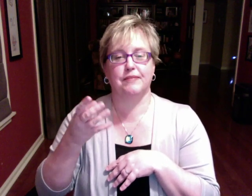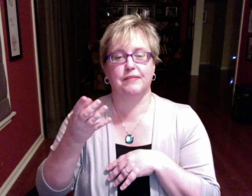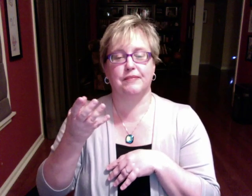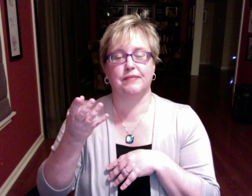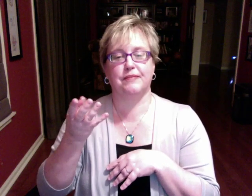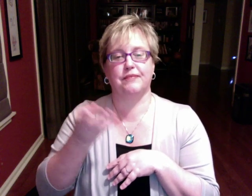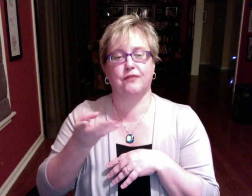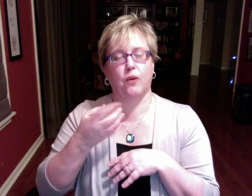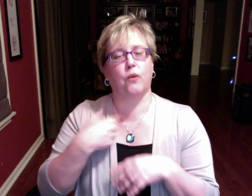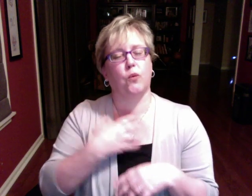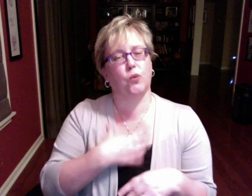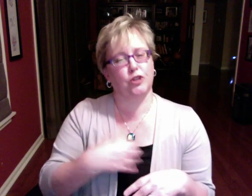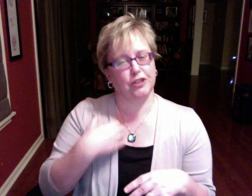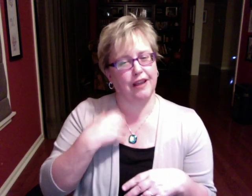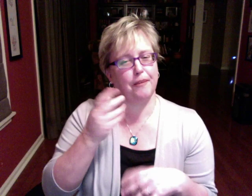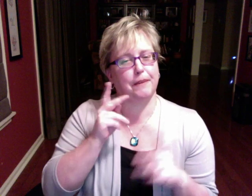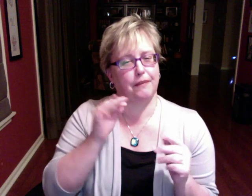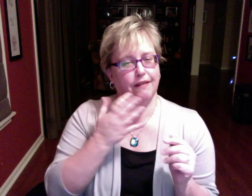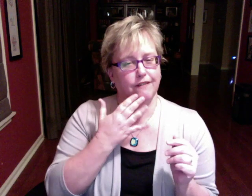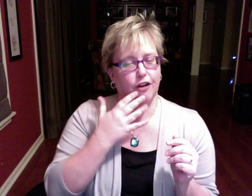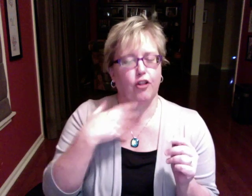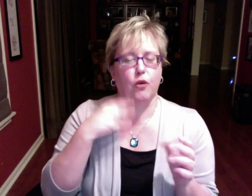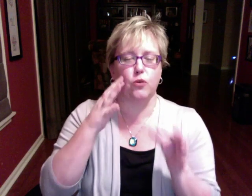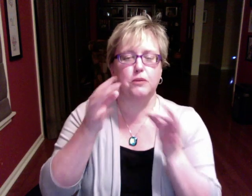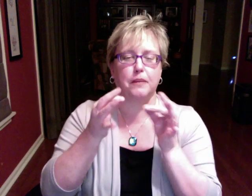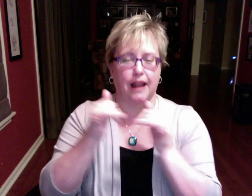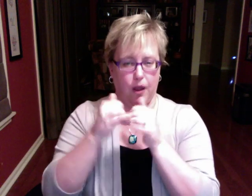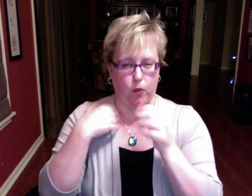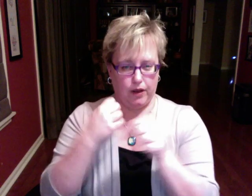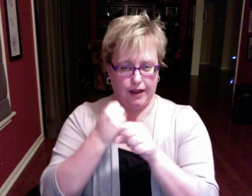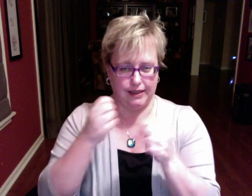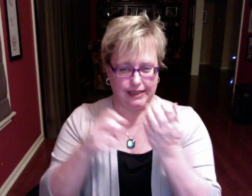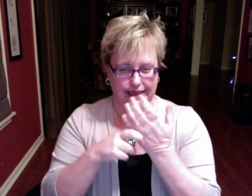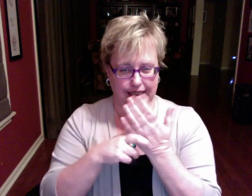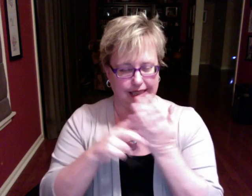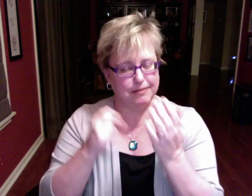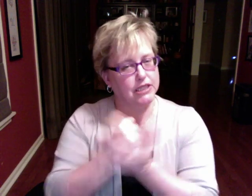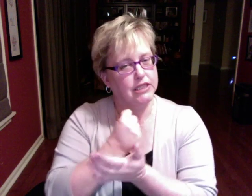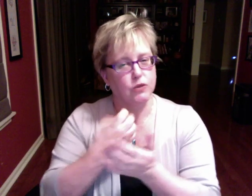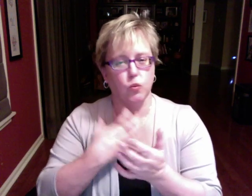I wish we had People of Color. I will explain later how we got tickets.